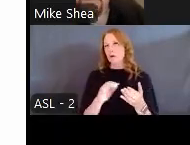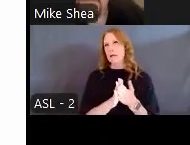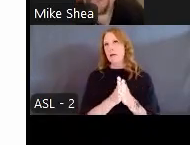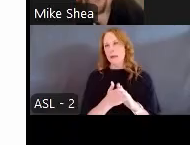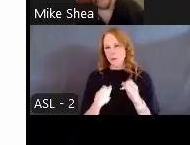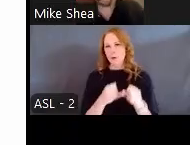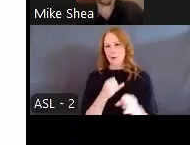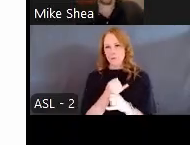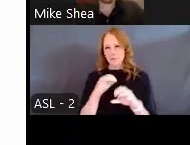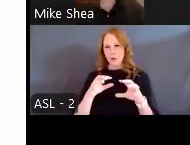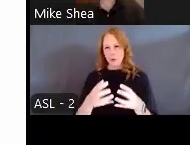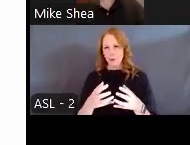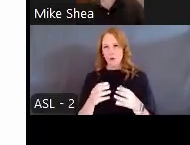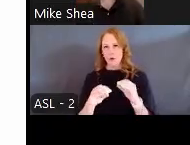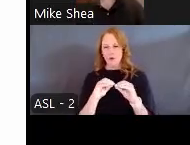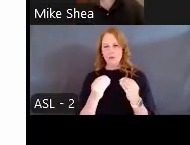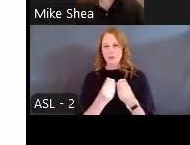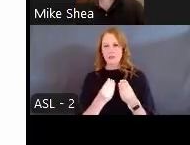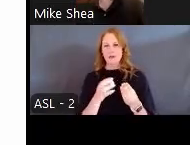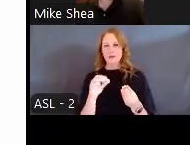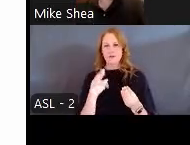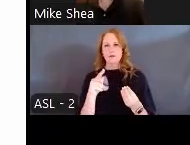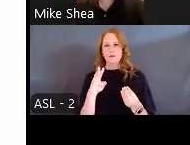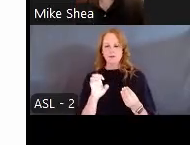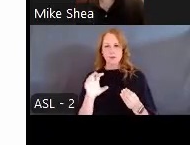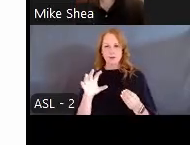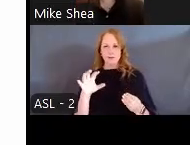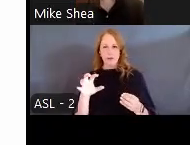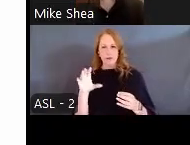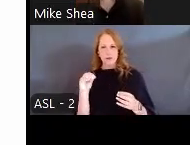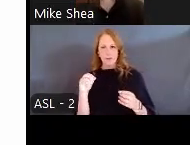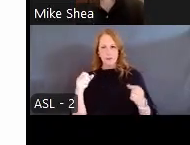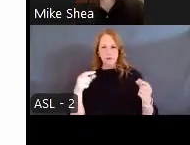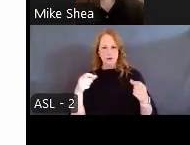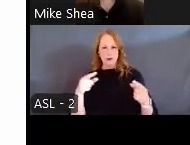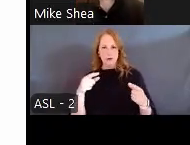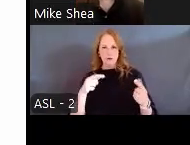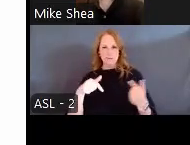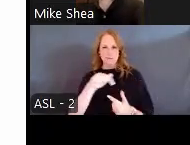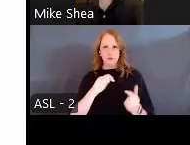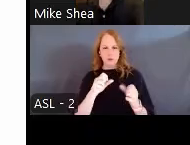uh organization where Fortune 500 companies talk to each other about their own internal practices